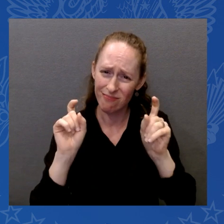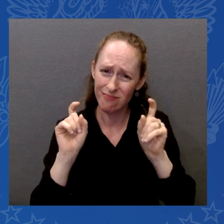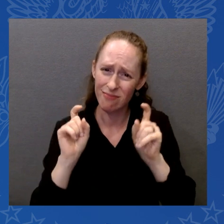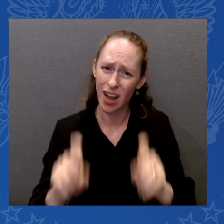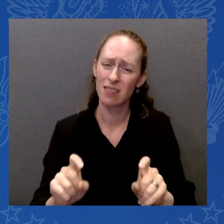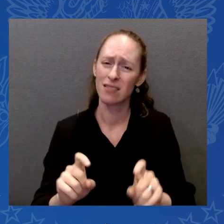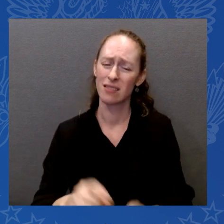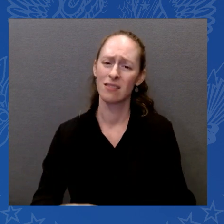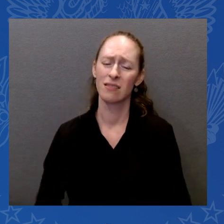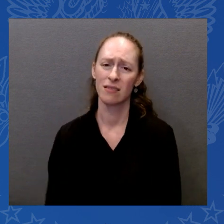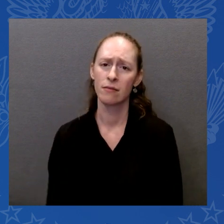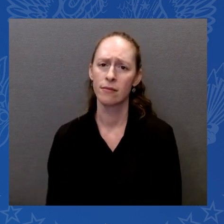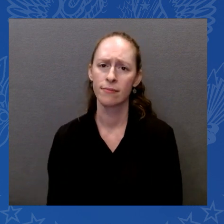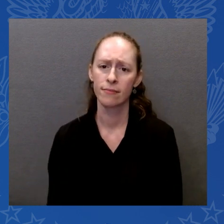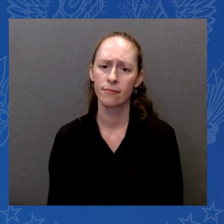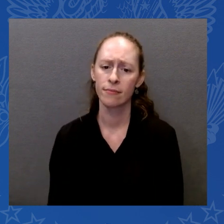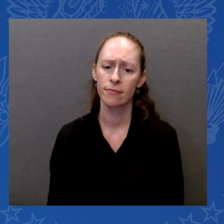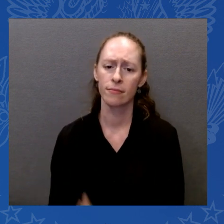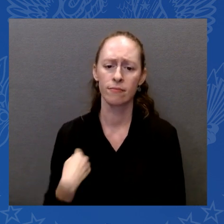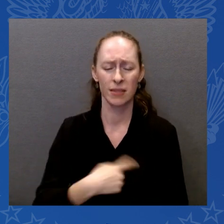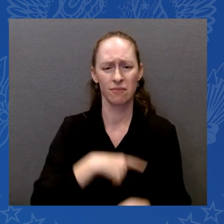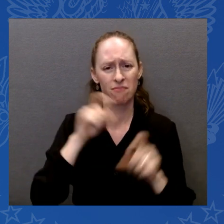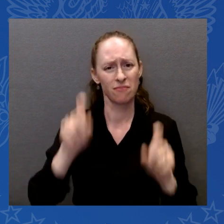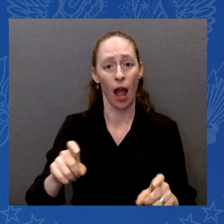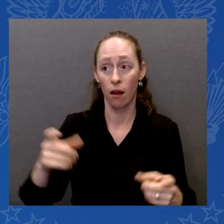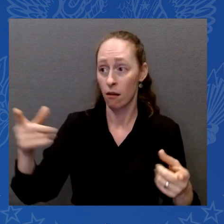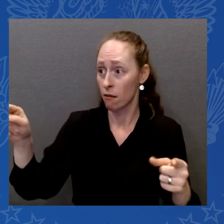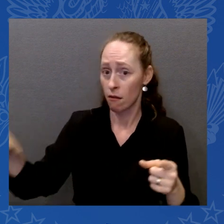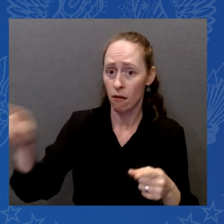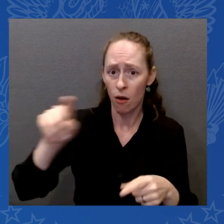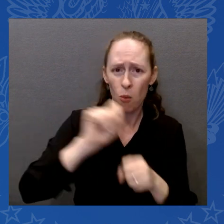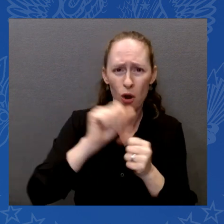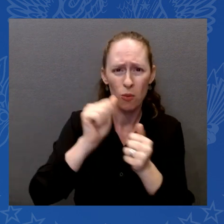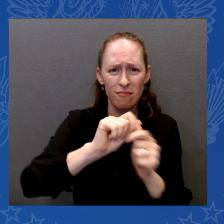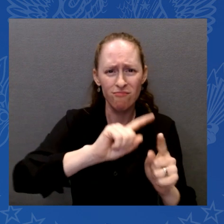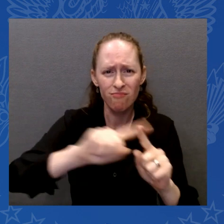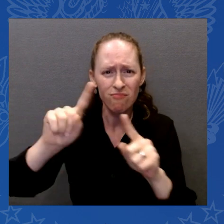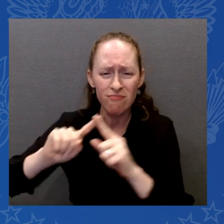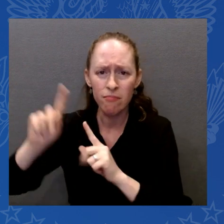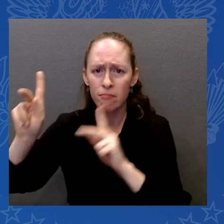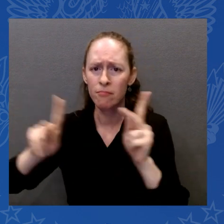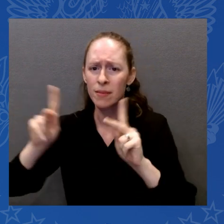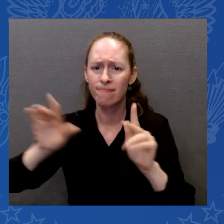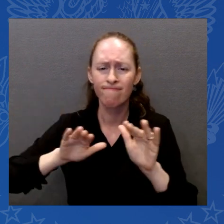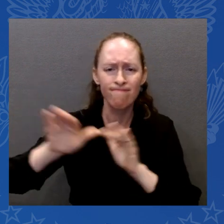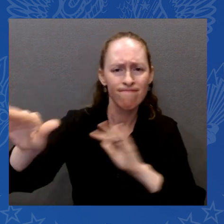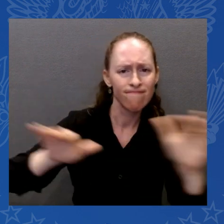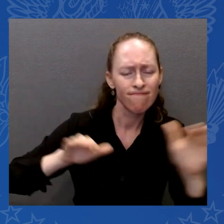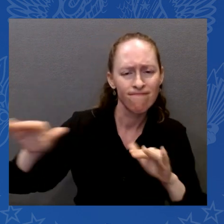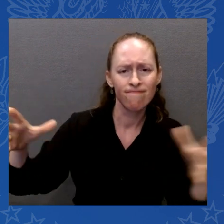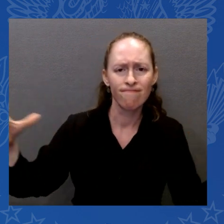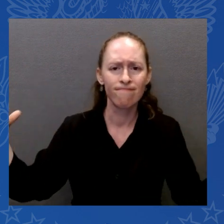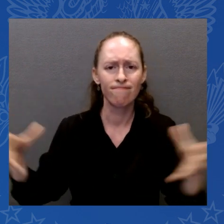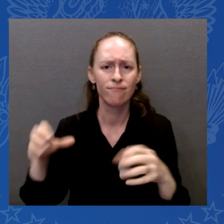to build a coalition around all folks who understand what is at stake for them and the people they love.